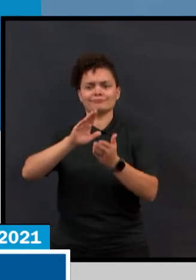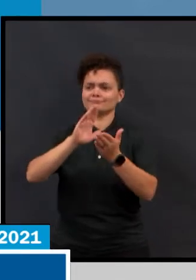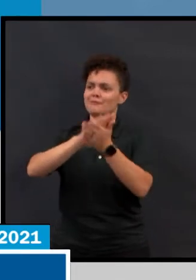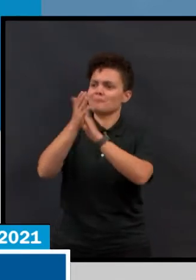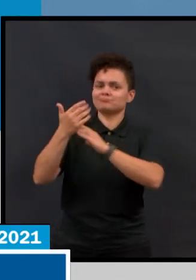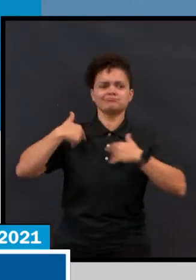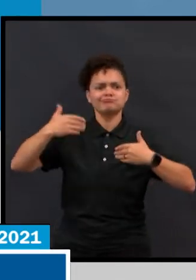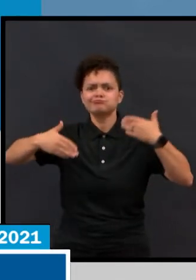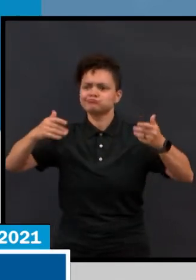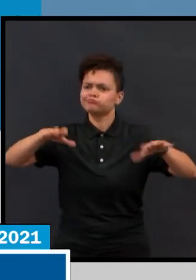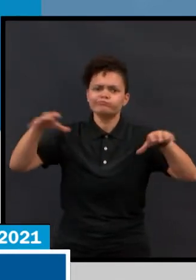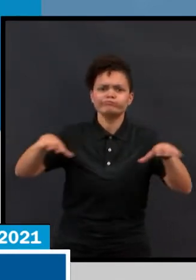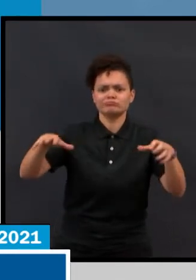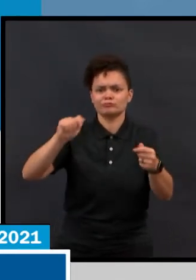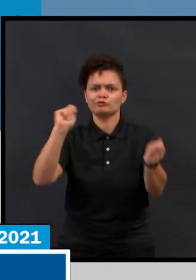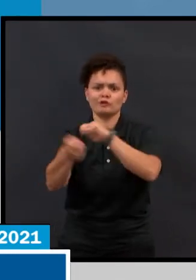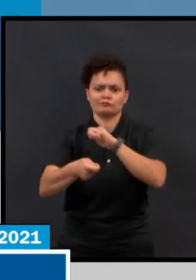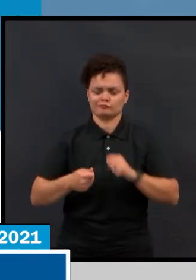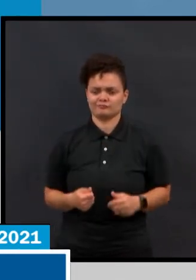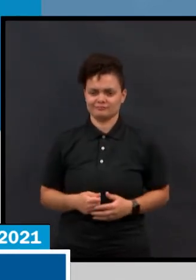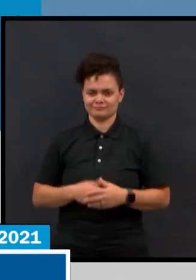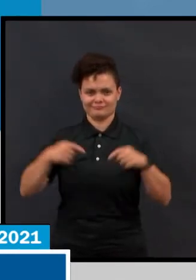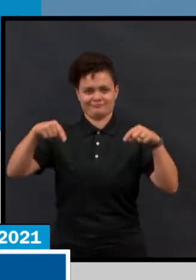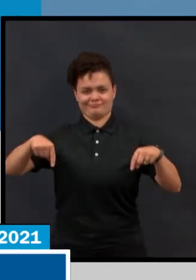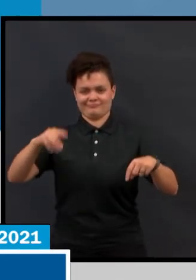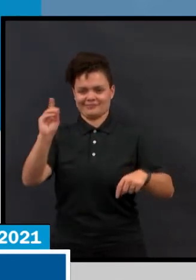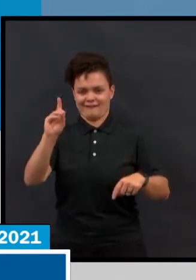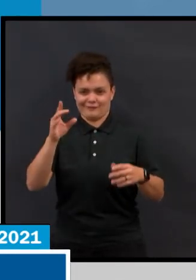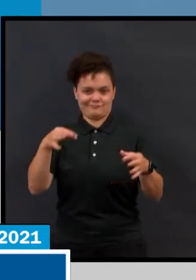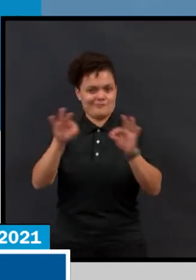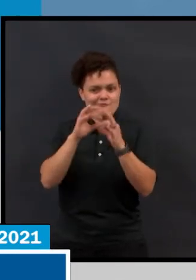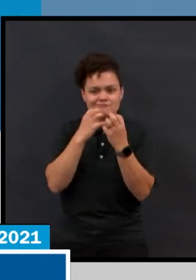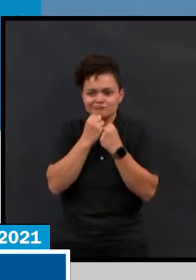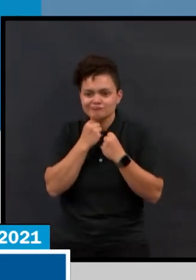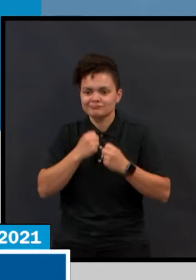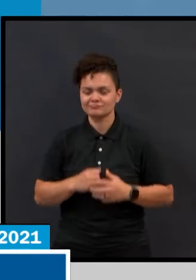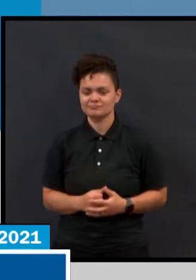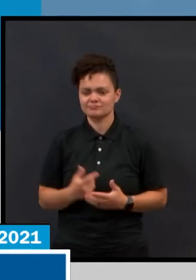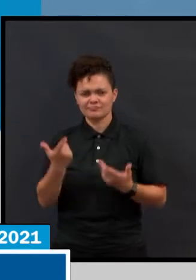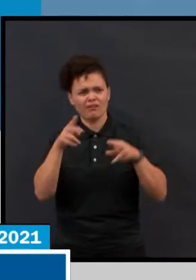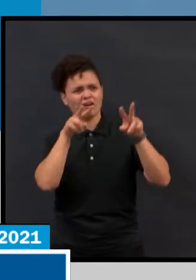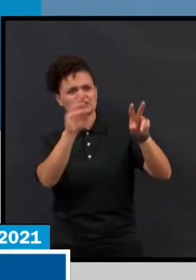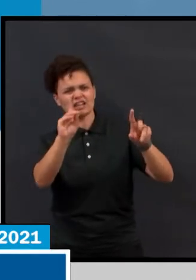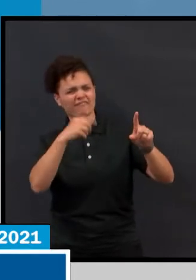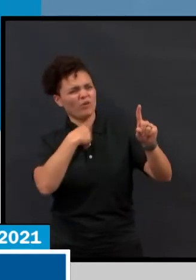to see a positive change and positive relations between our police for example our sheriffs